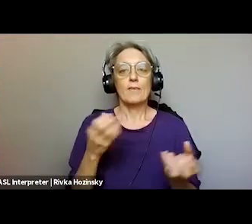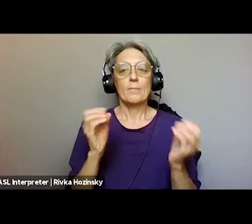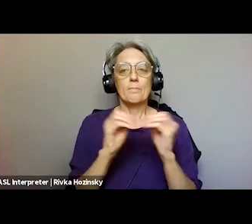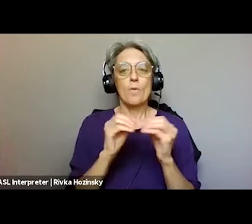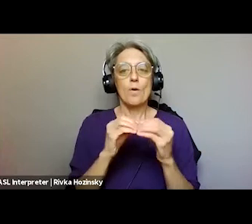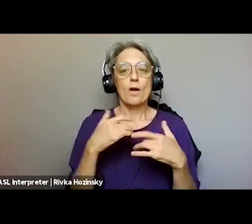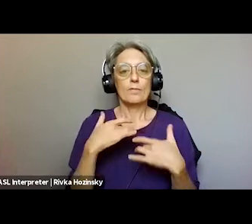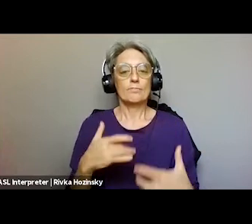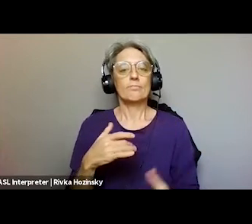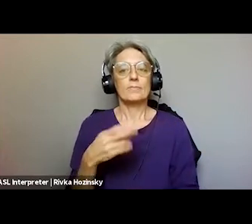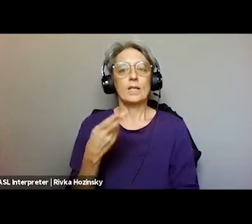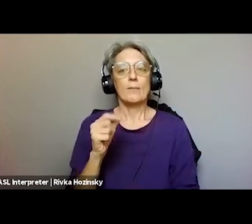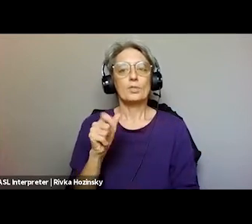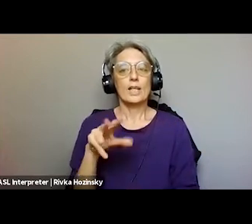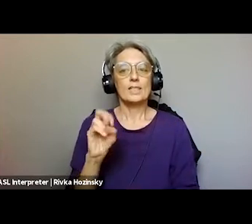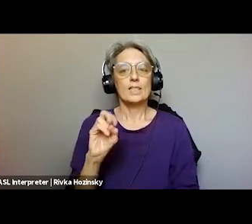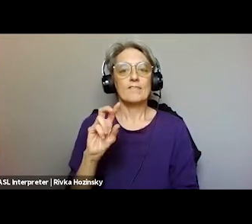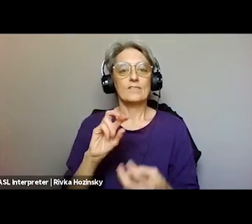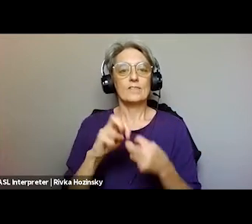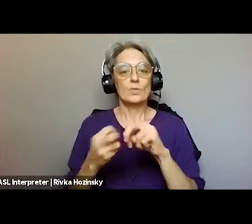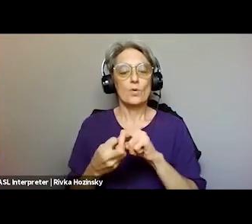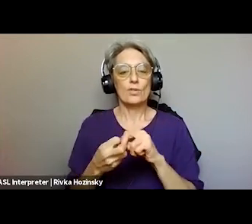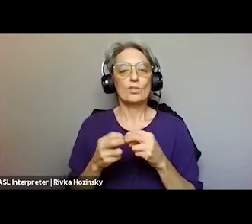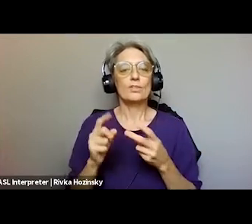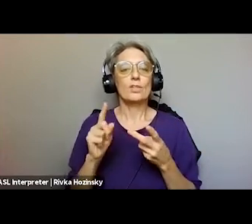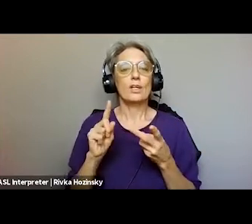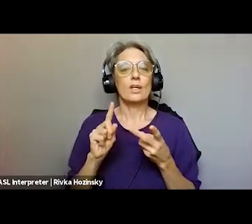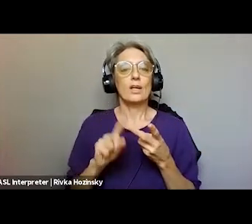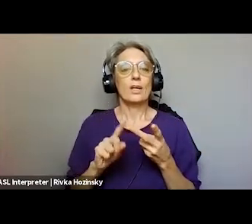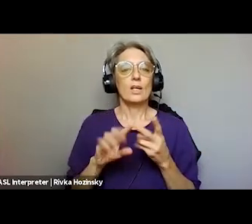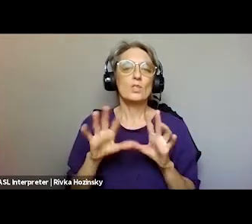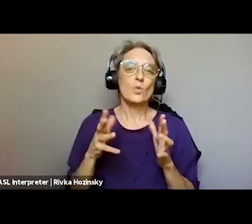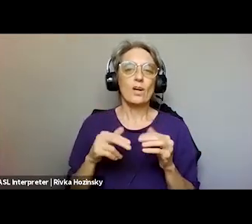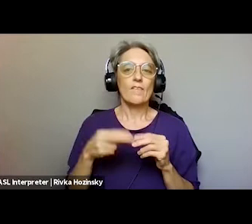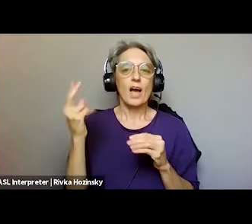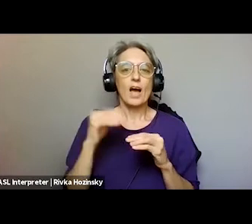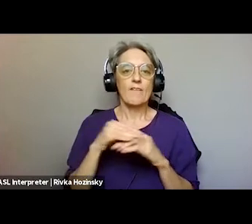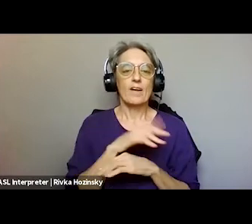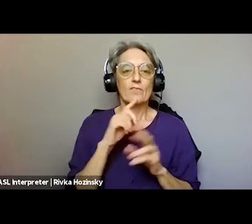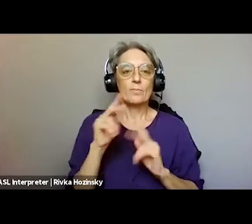hypertensive disorders with sort of a higher effect for those with sensory disabilities but